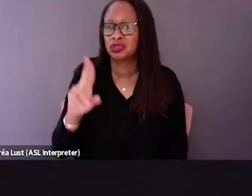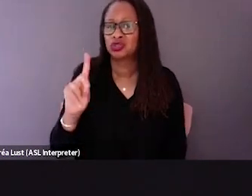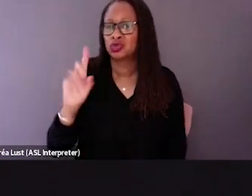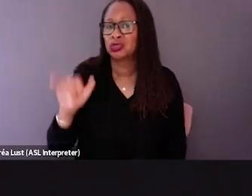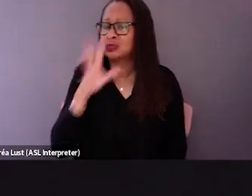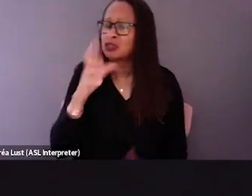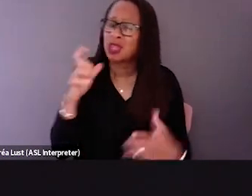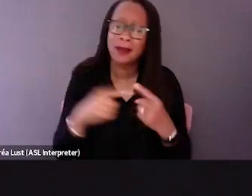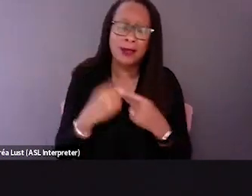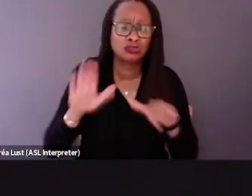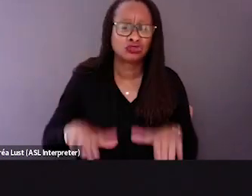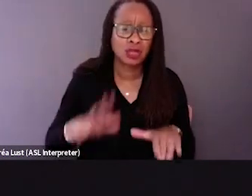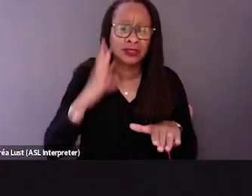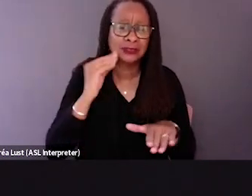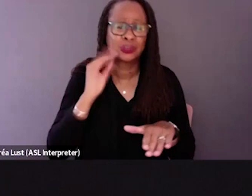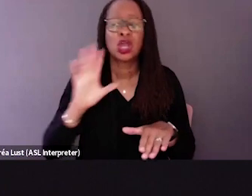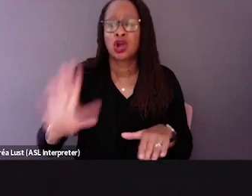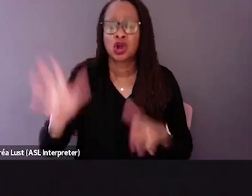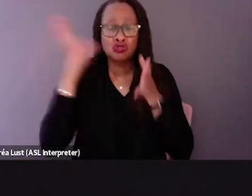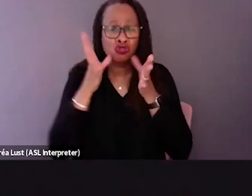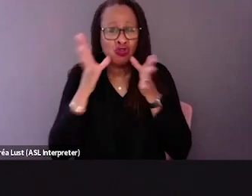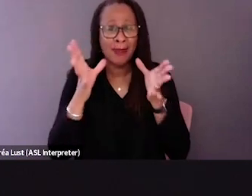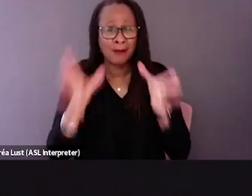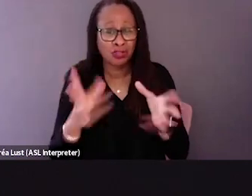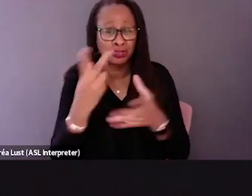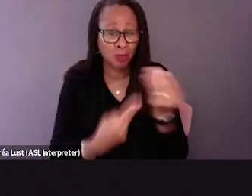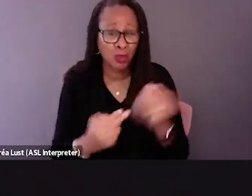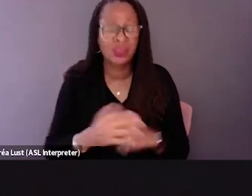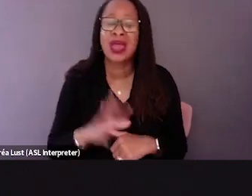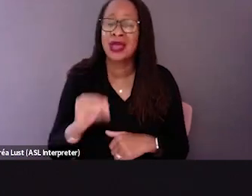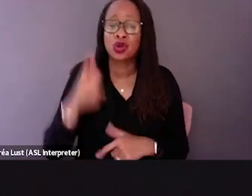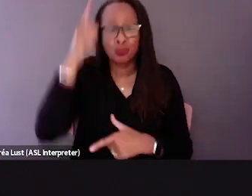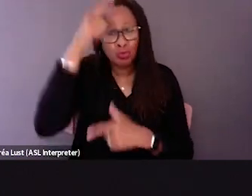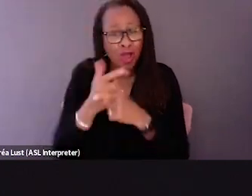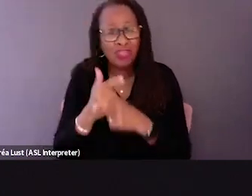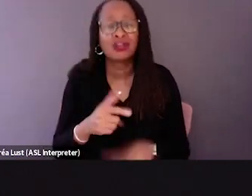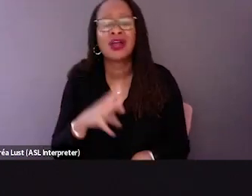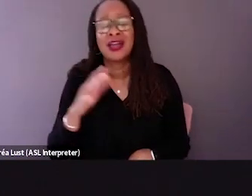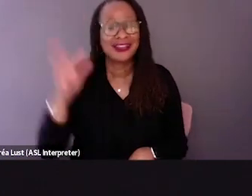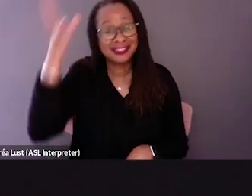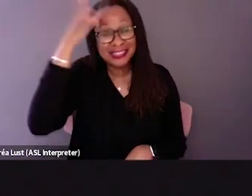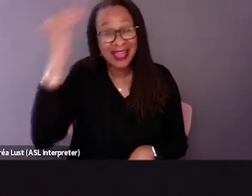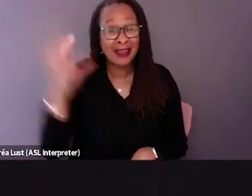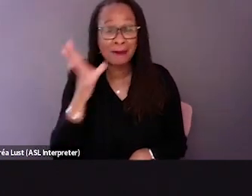She talked a lot about her grandmothers and her brother and her dad and her mom. And we knew we weren't always gonna use it in the film,